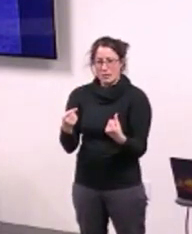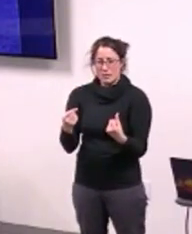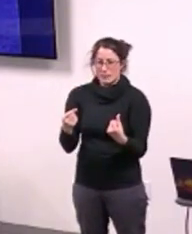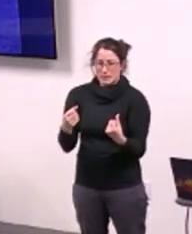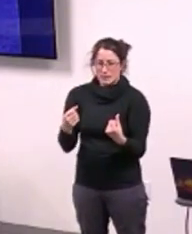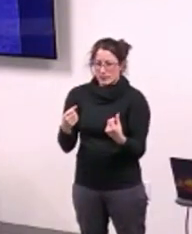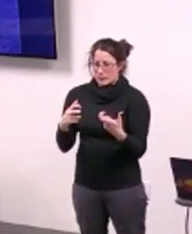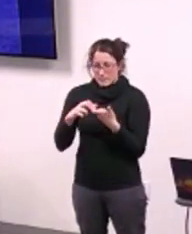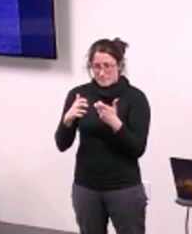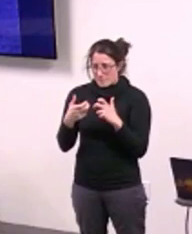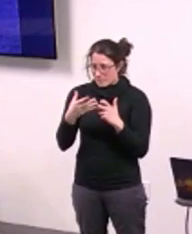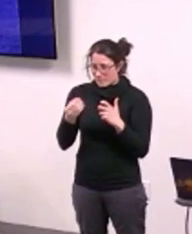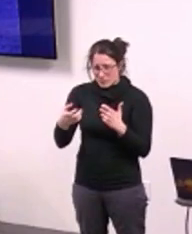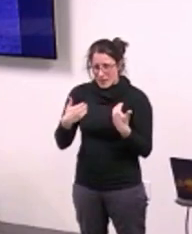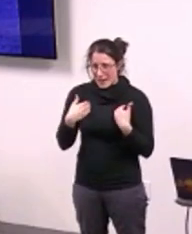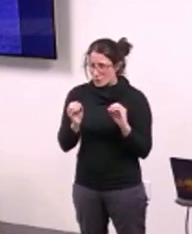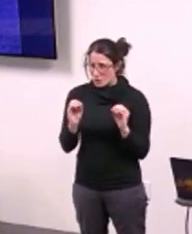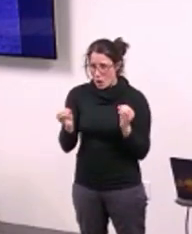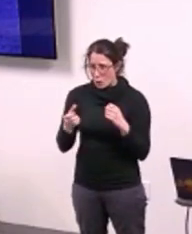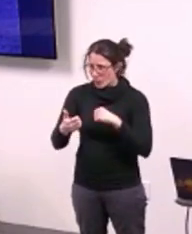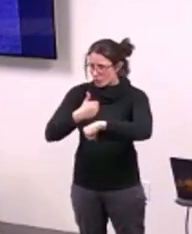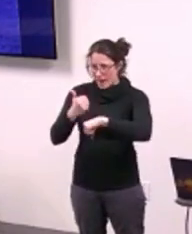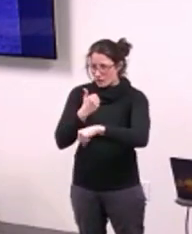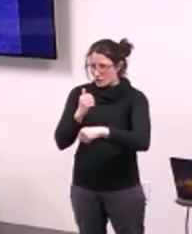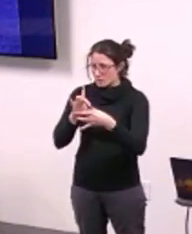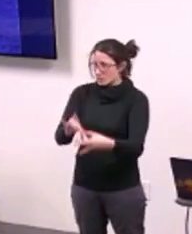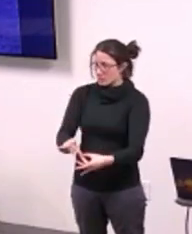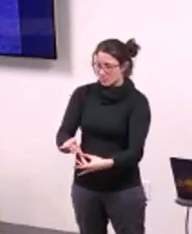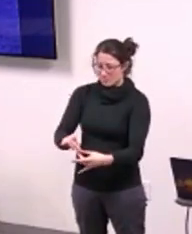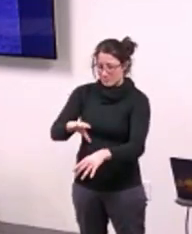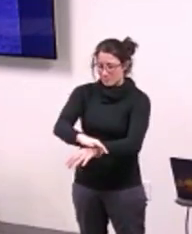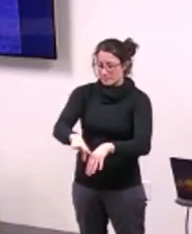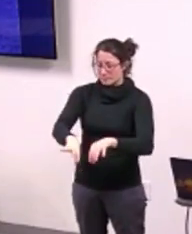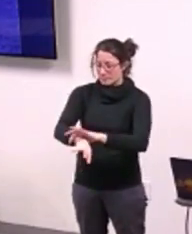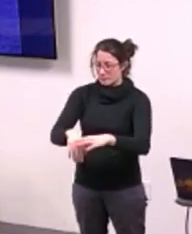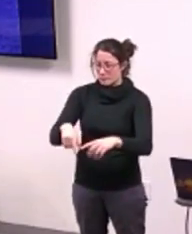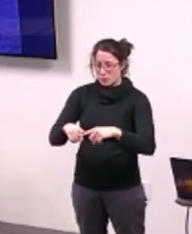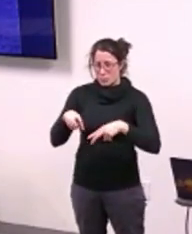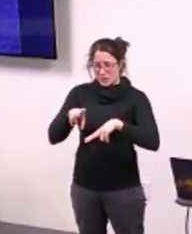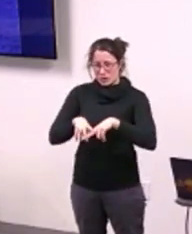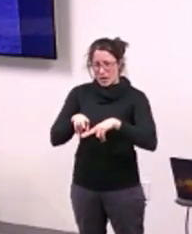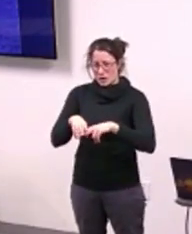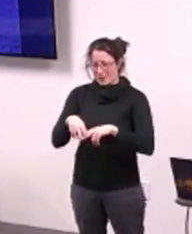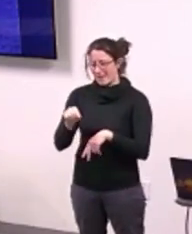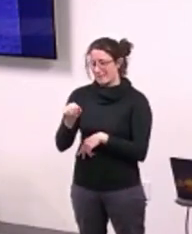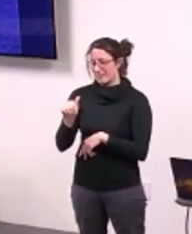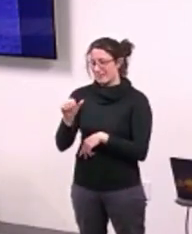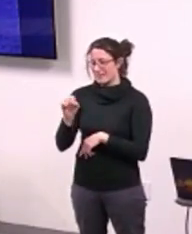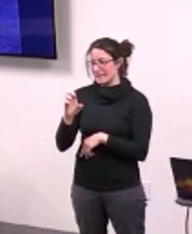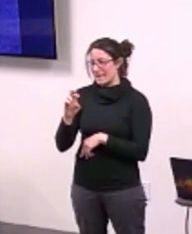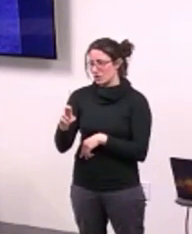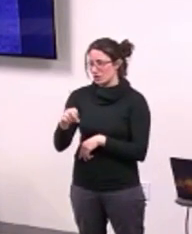She was chained to a, a restraint chair. They tased her to death. Her last, among her last words were,